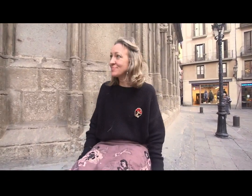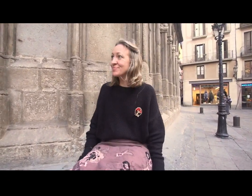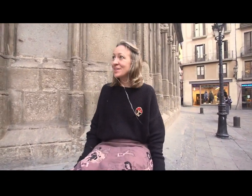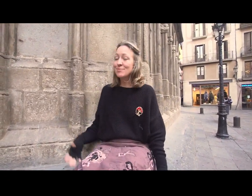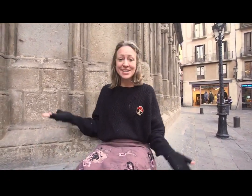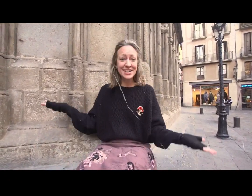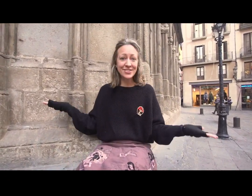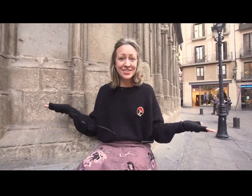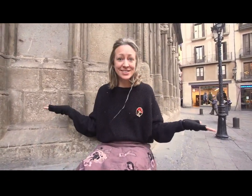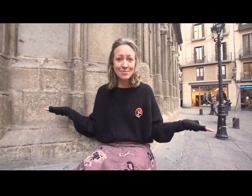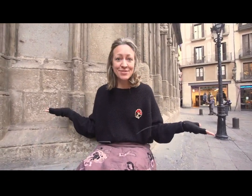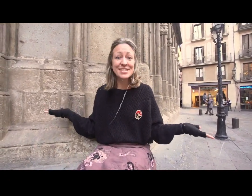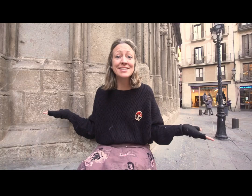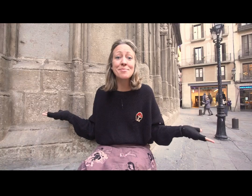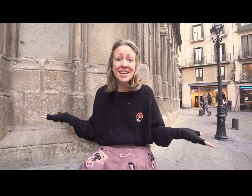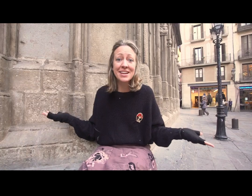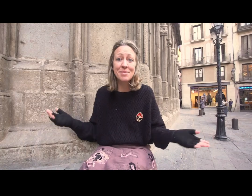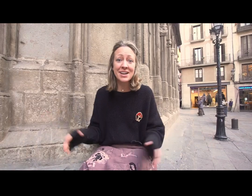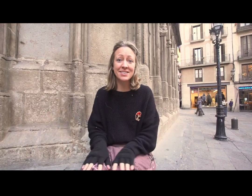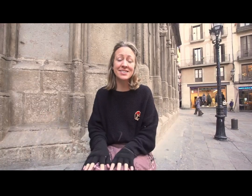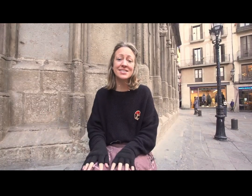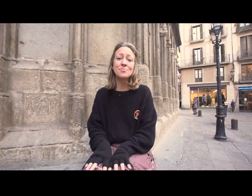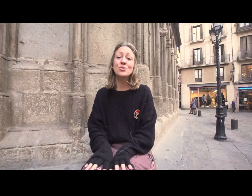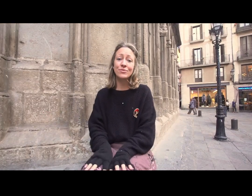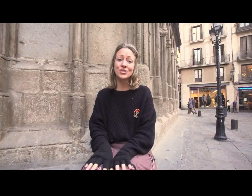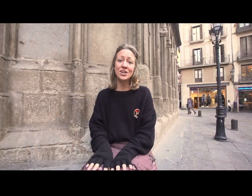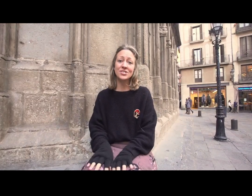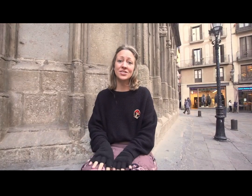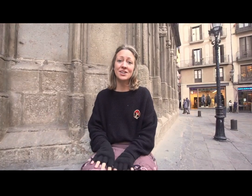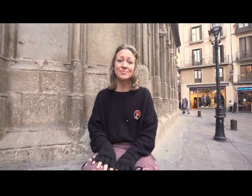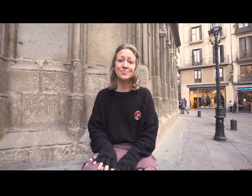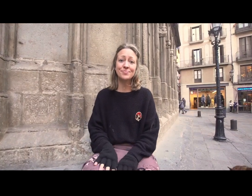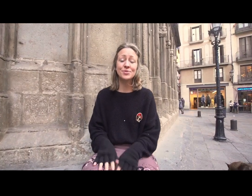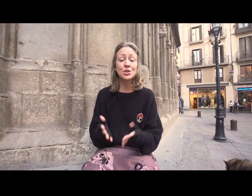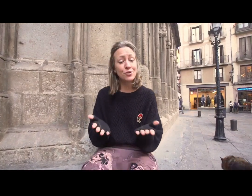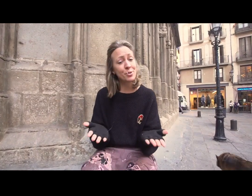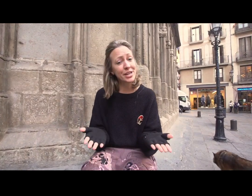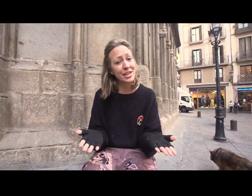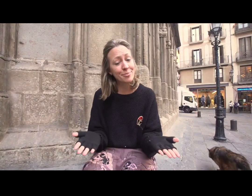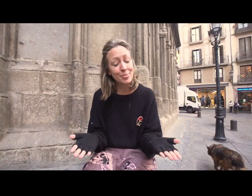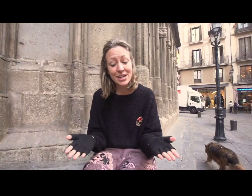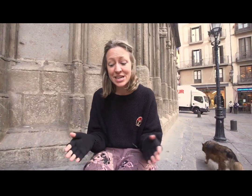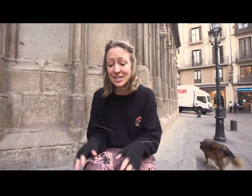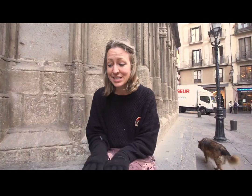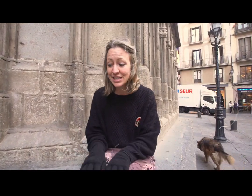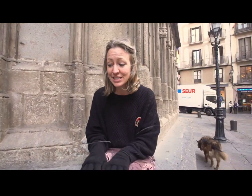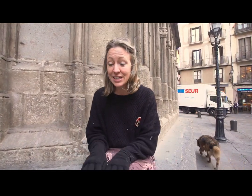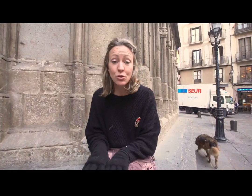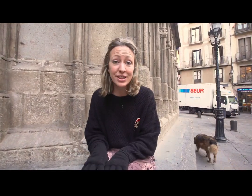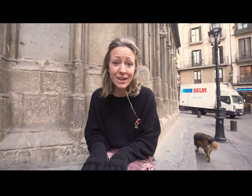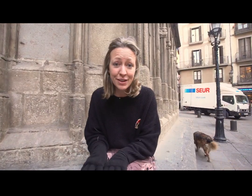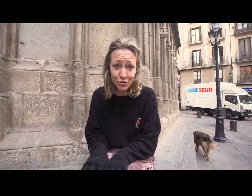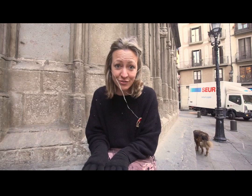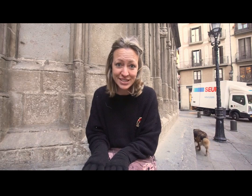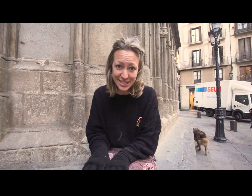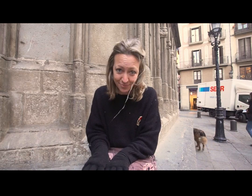I'm sitting here on the steps of the Santa Maria del Mar, this is a beautiful church I don't know if you've been here, but they call it the "Cathedral of the Sea"